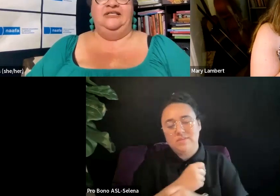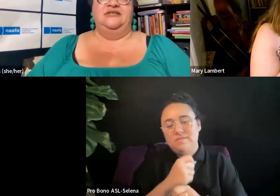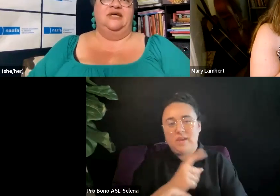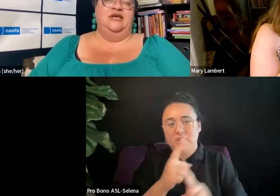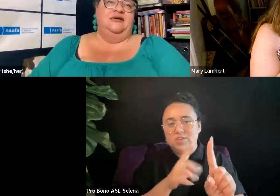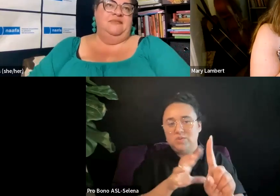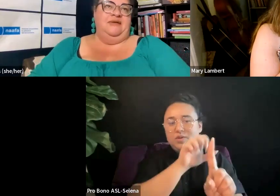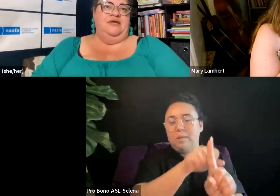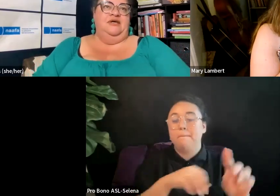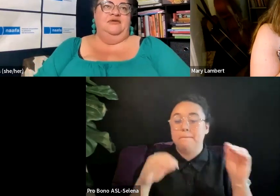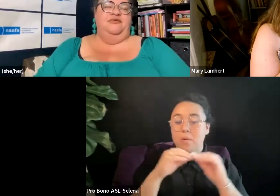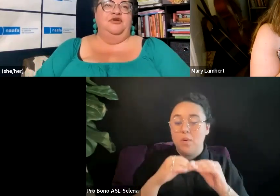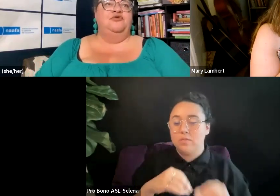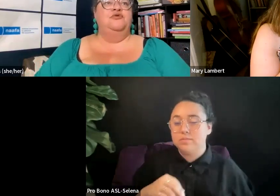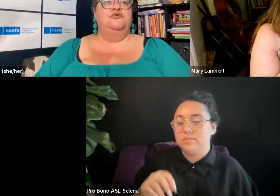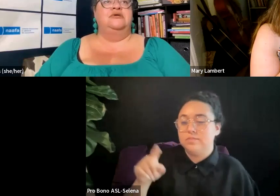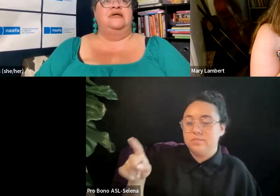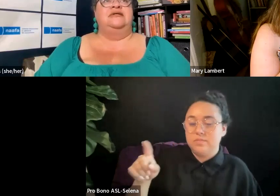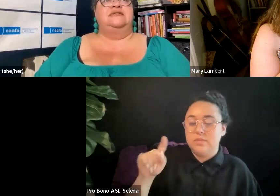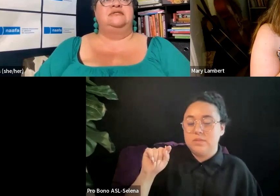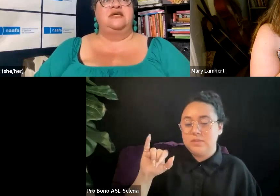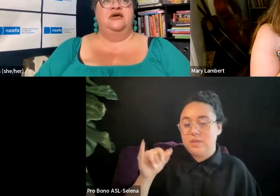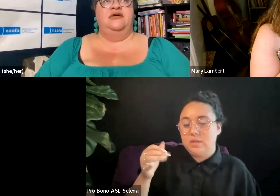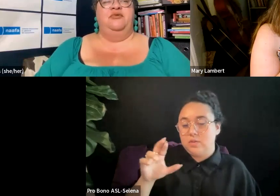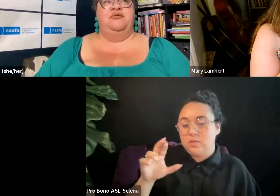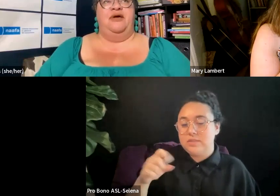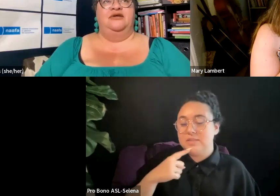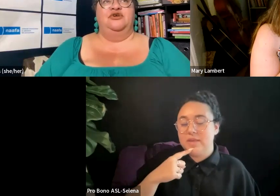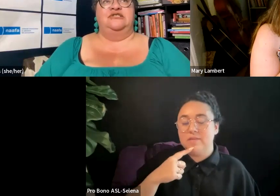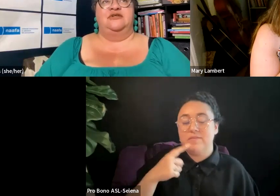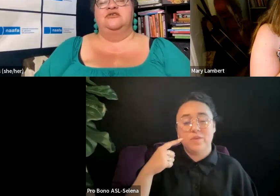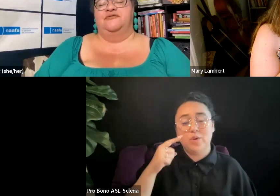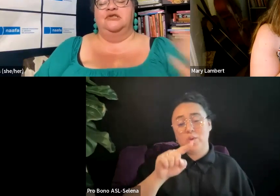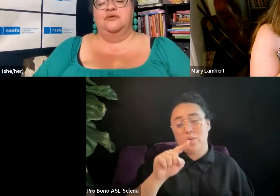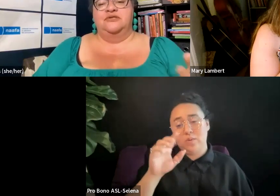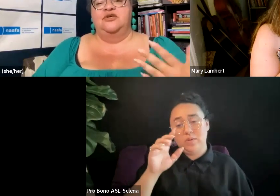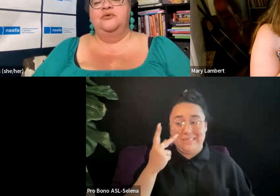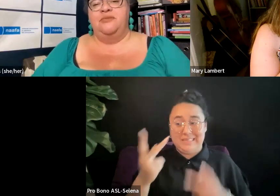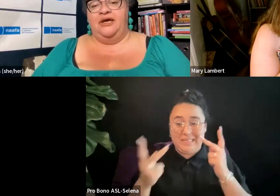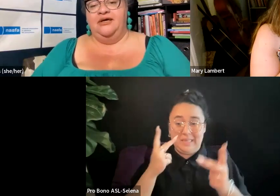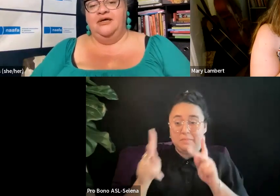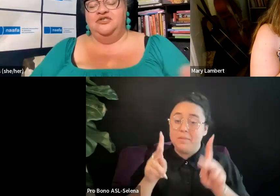And it sounds like maybe for you seeing people make choices that are different than the ones that you would make